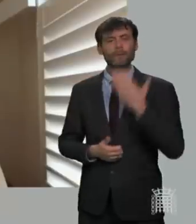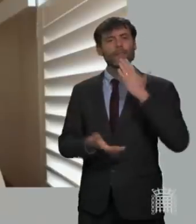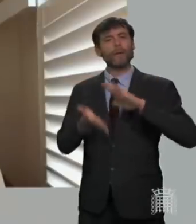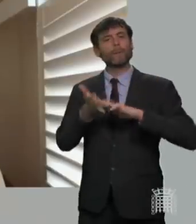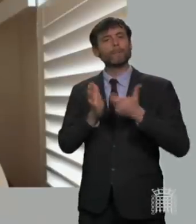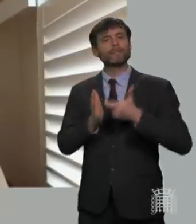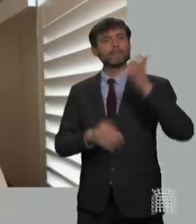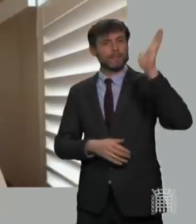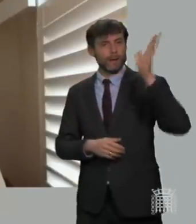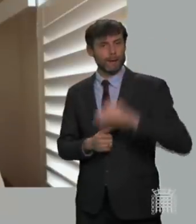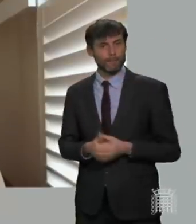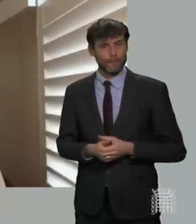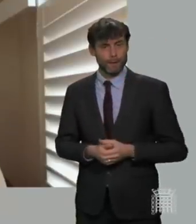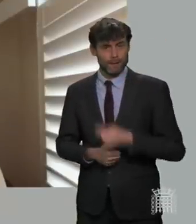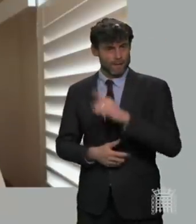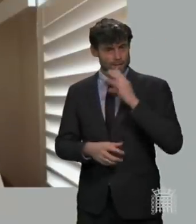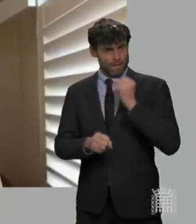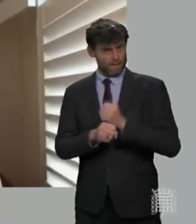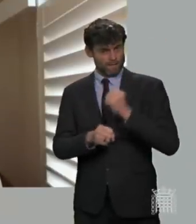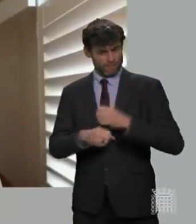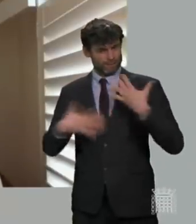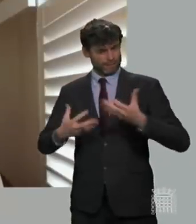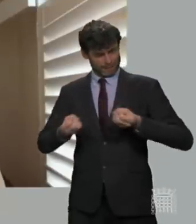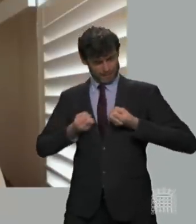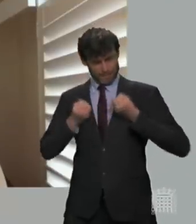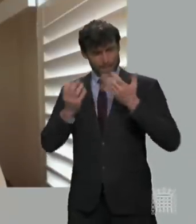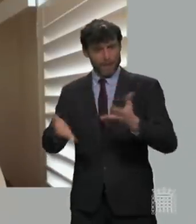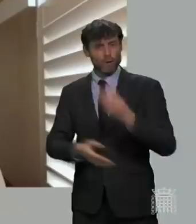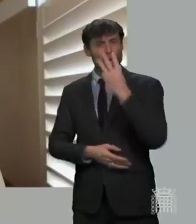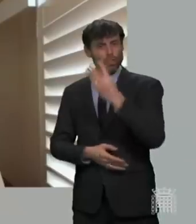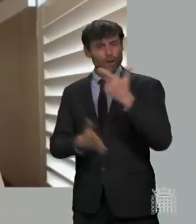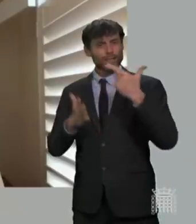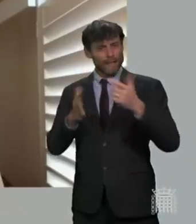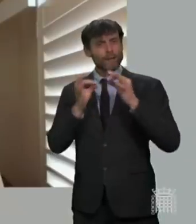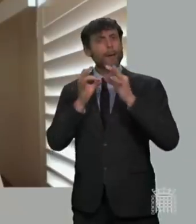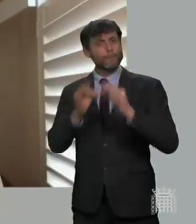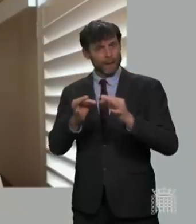The Government are throwing a staggering £37 billion at a test and trace system that we know